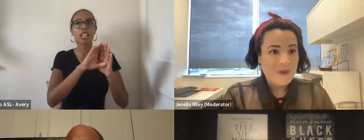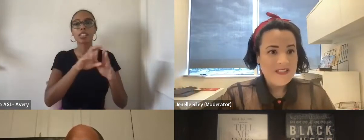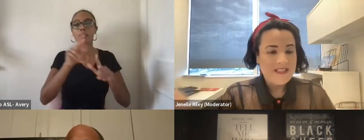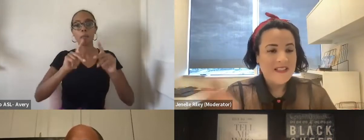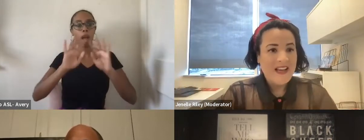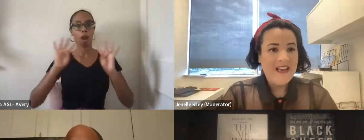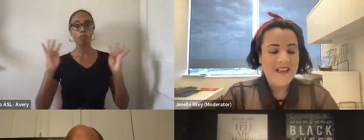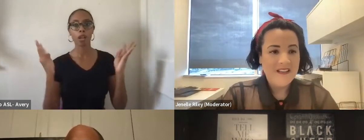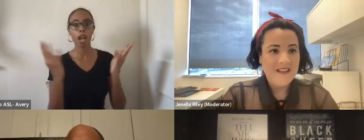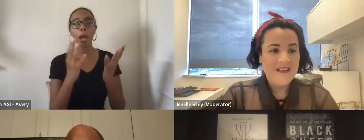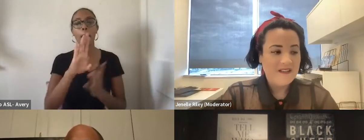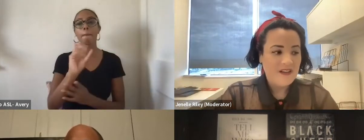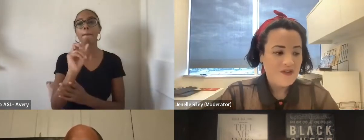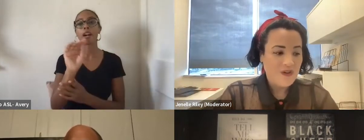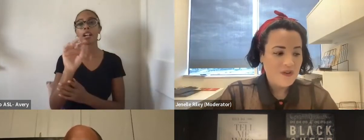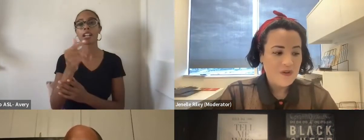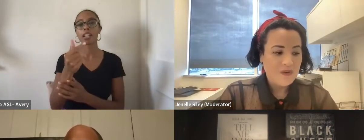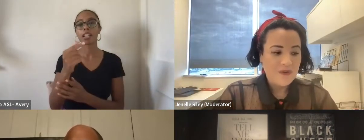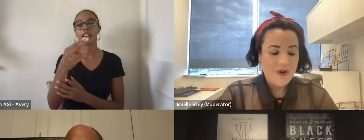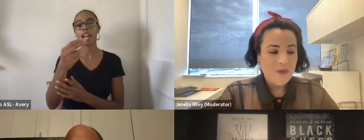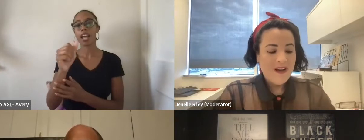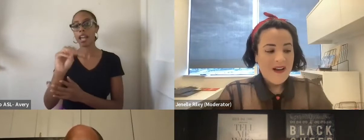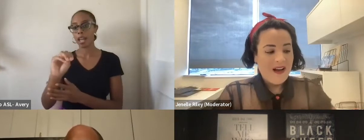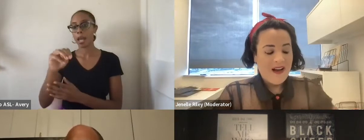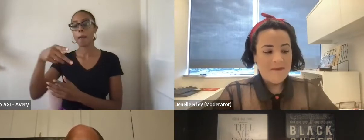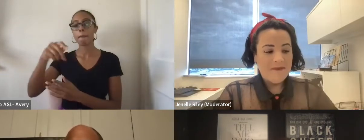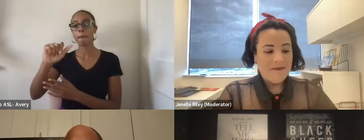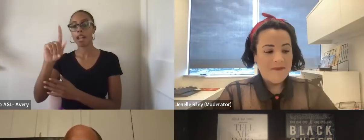does show you how much this family, or this Monarchy means to people.